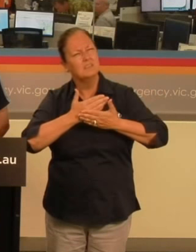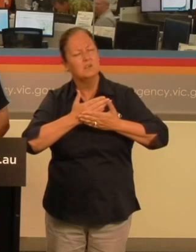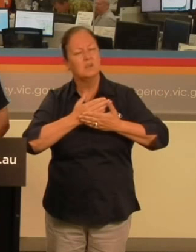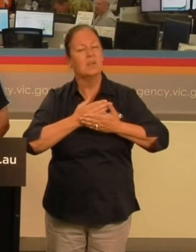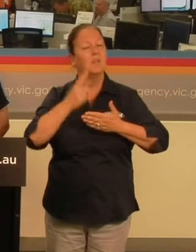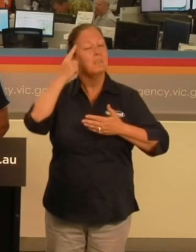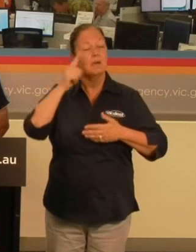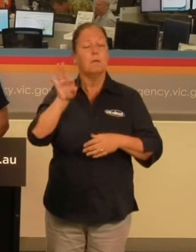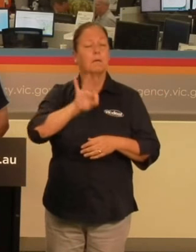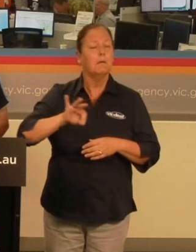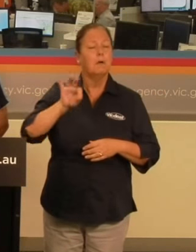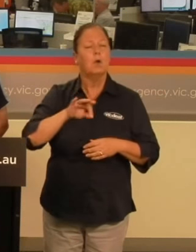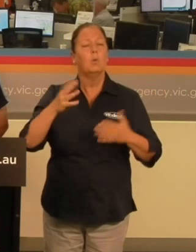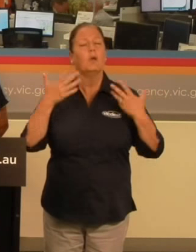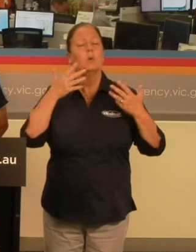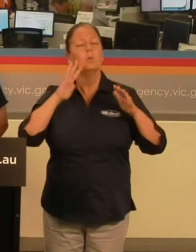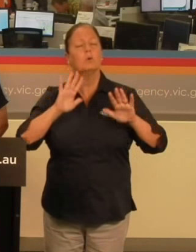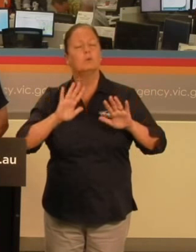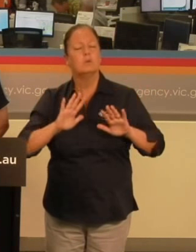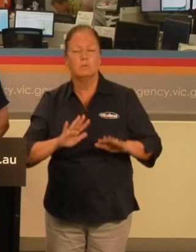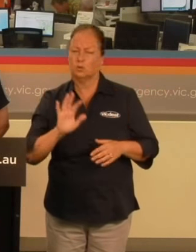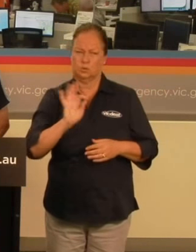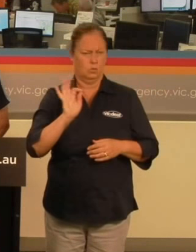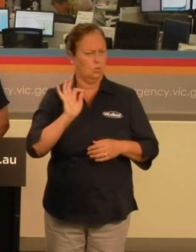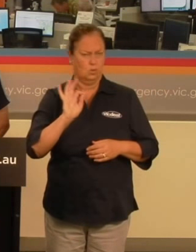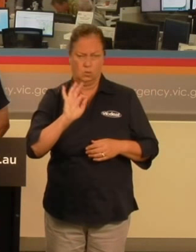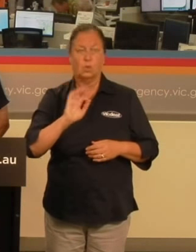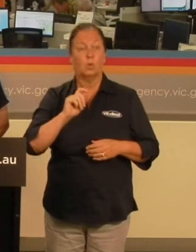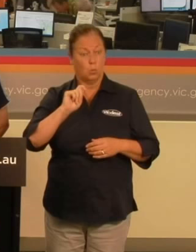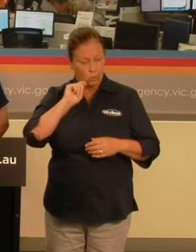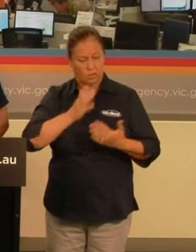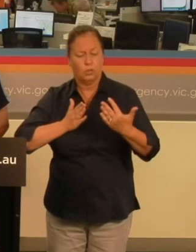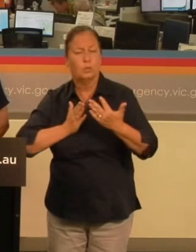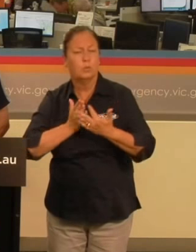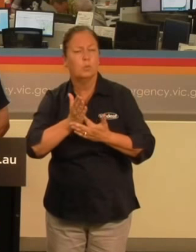continue to be windy and that will start to extend towards eastern Victoria as